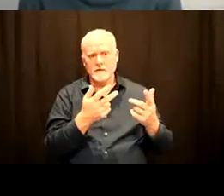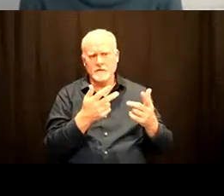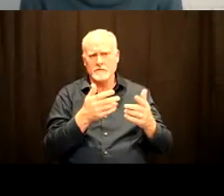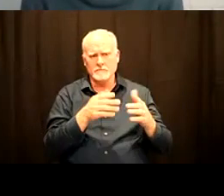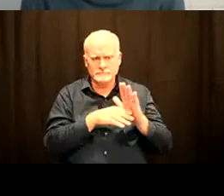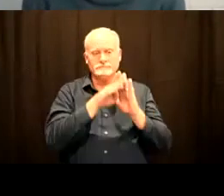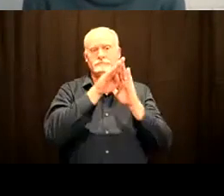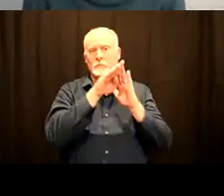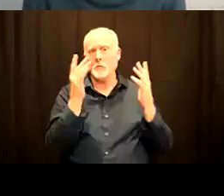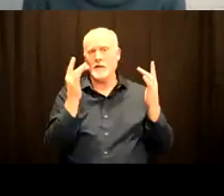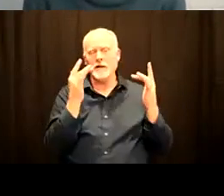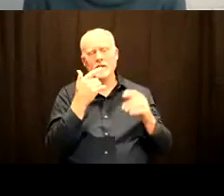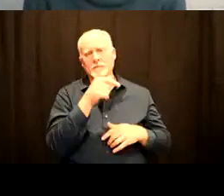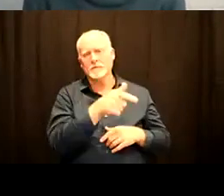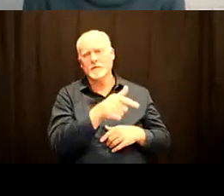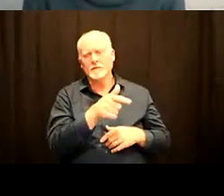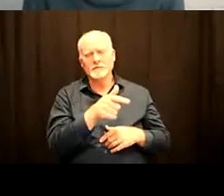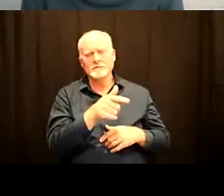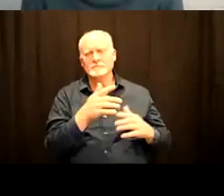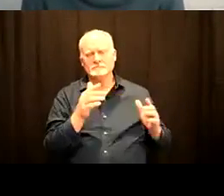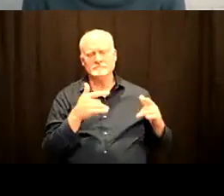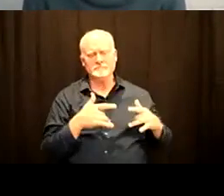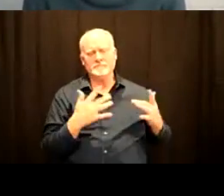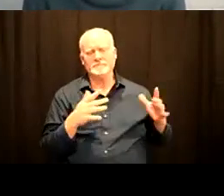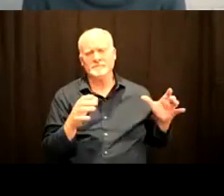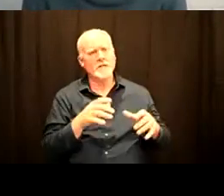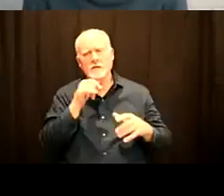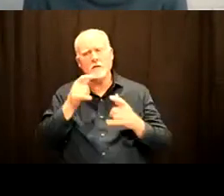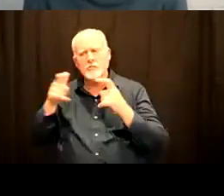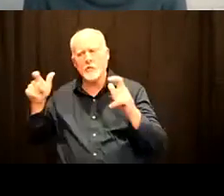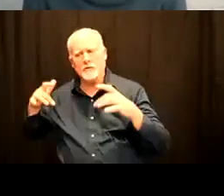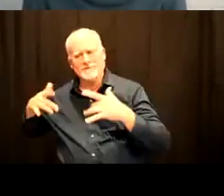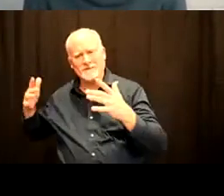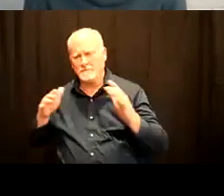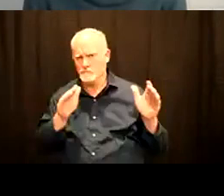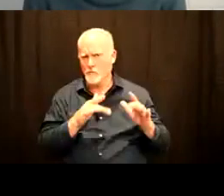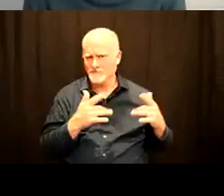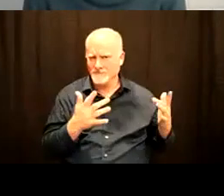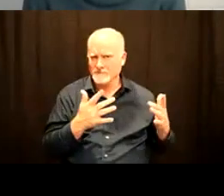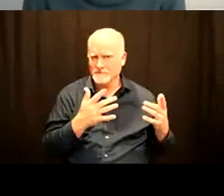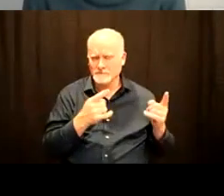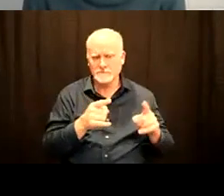growth has occurred at smaller events not large events the second really tiny blip that you see